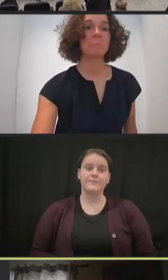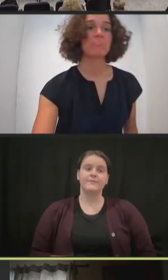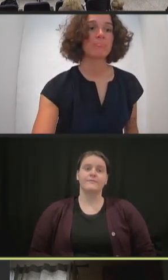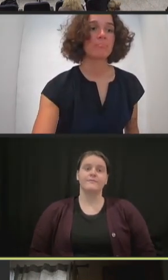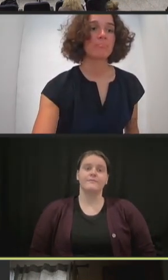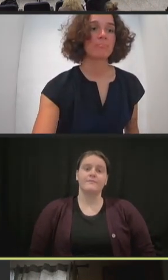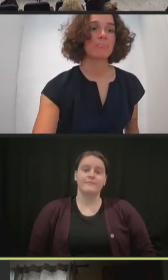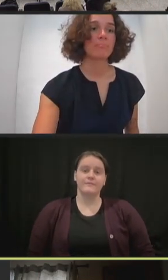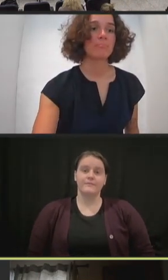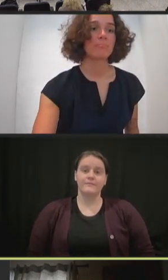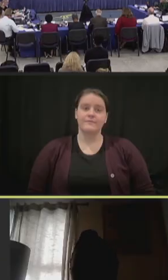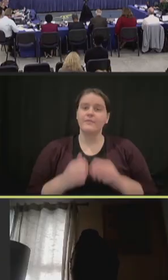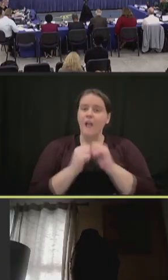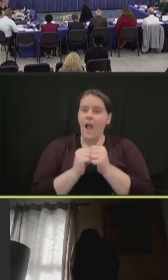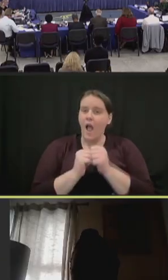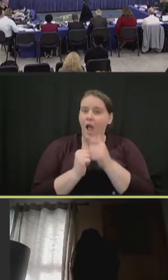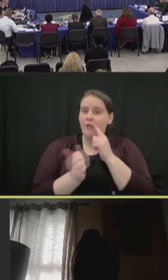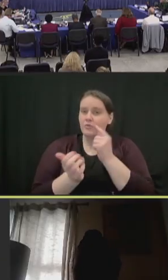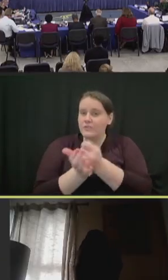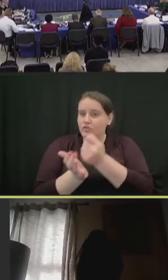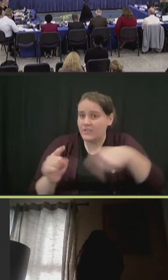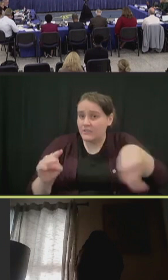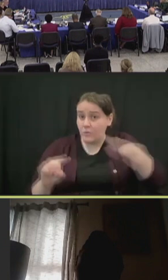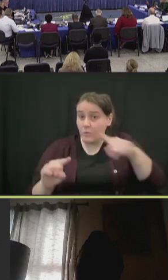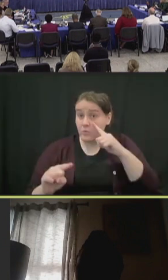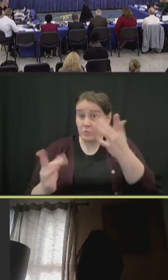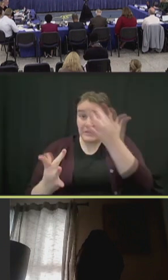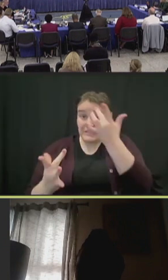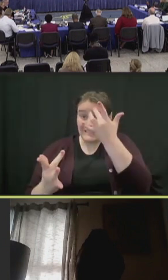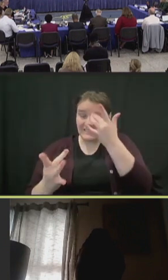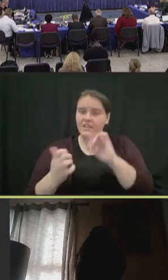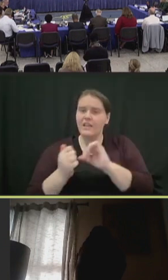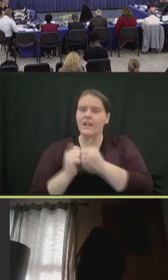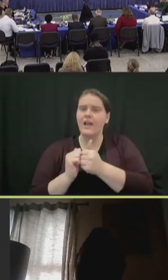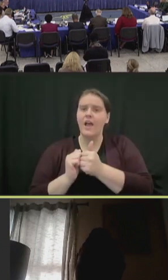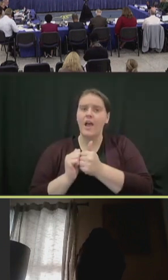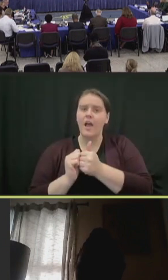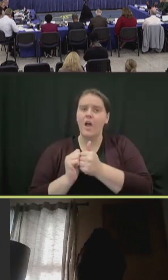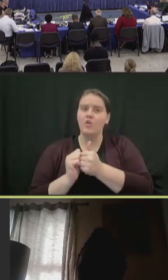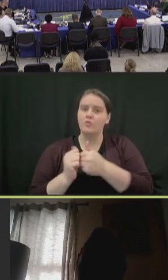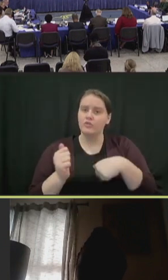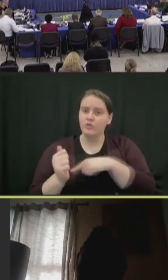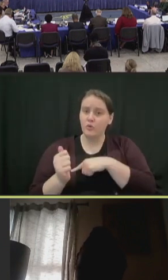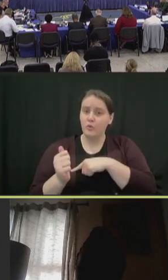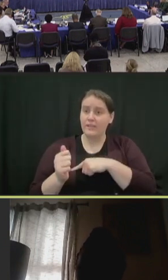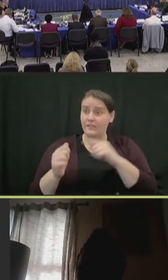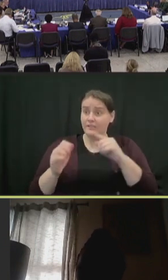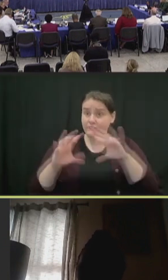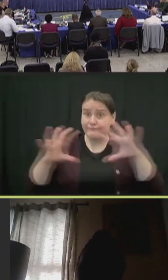How do we treat the sick and how do we educate the masses and the migrants who enter the shelter? So,